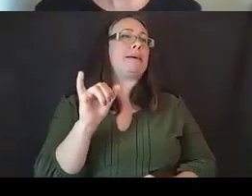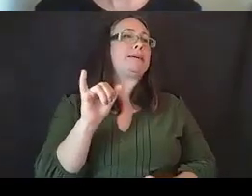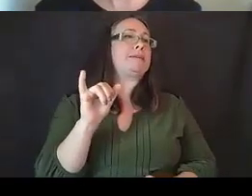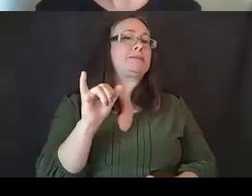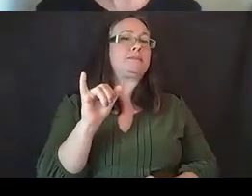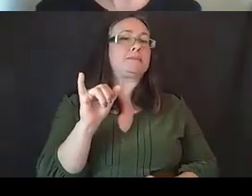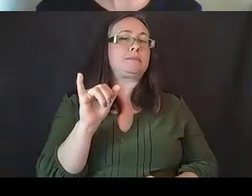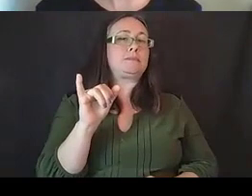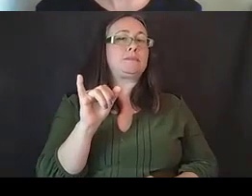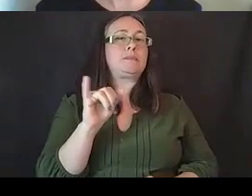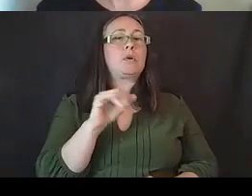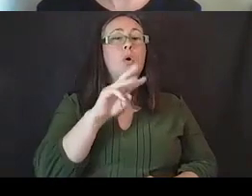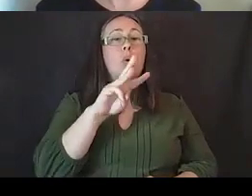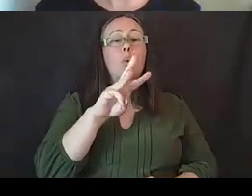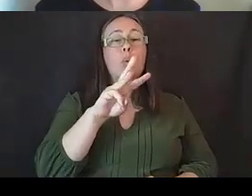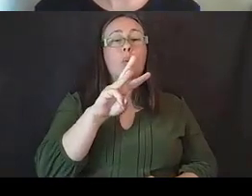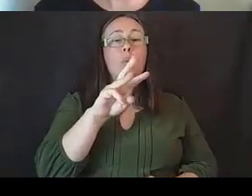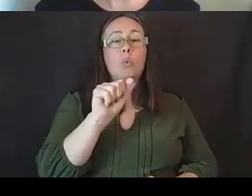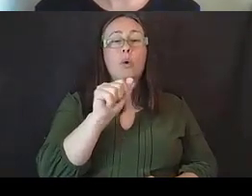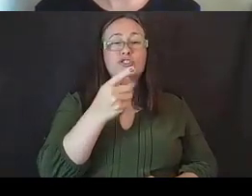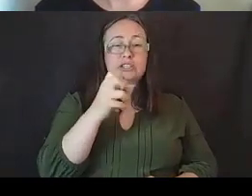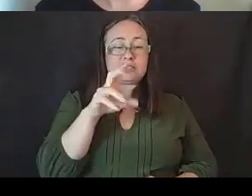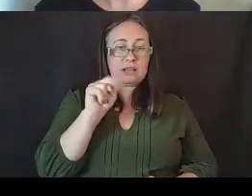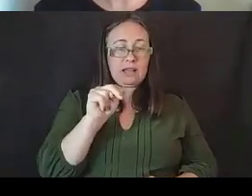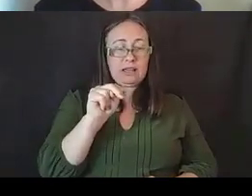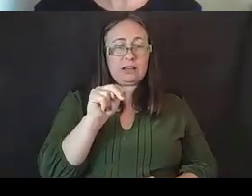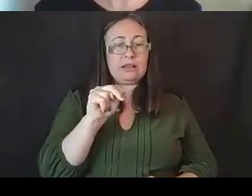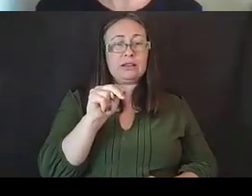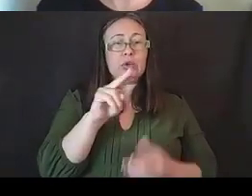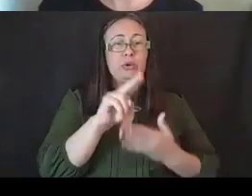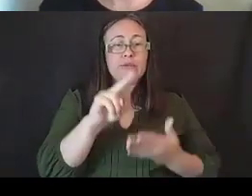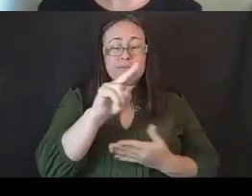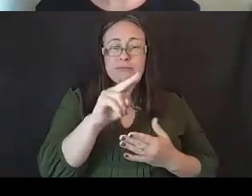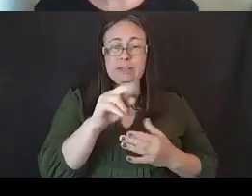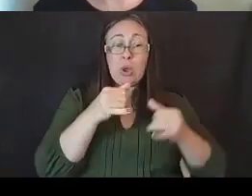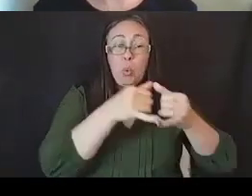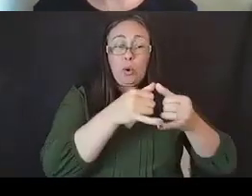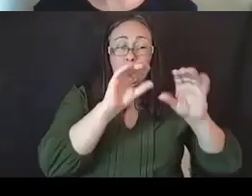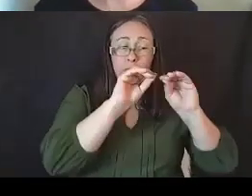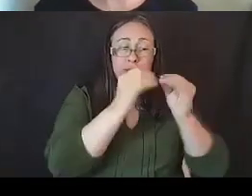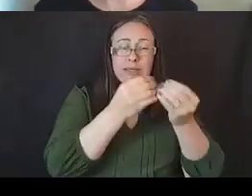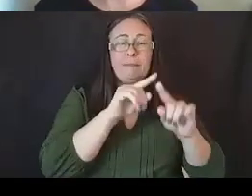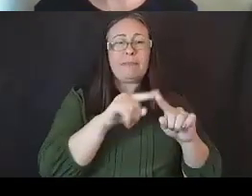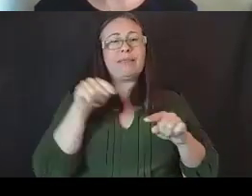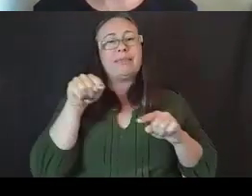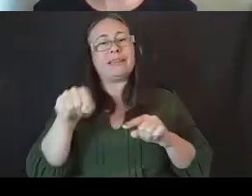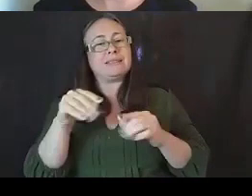where Washington University is the awardee organization, but maybe some of this funding is going to someone else